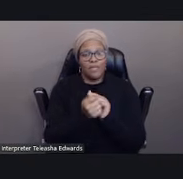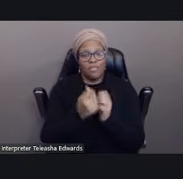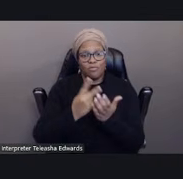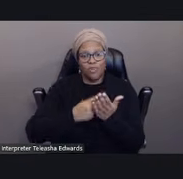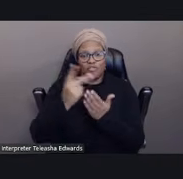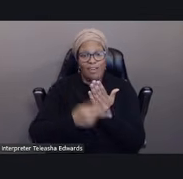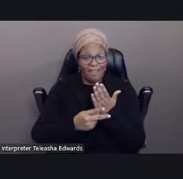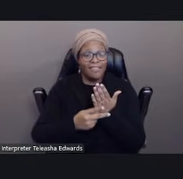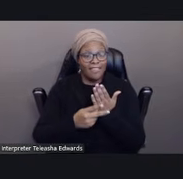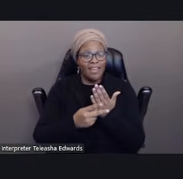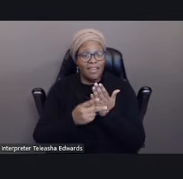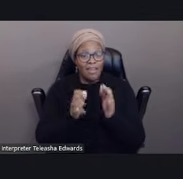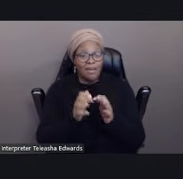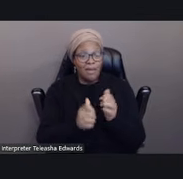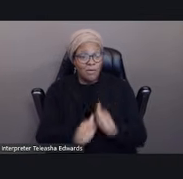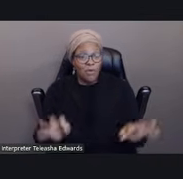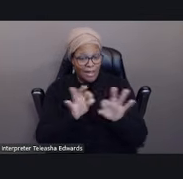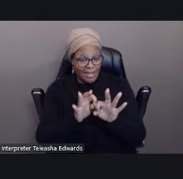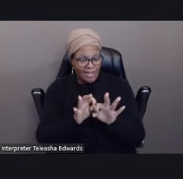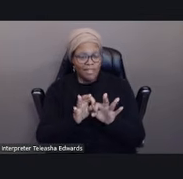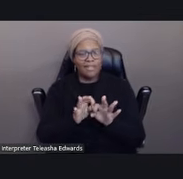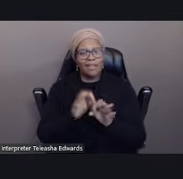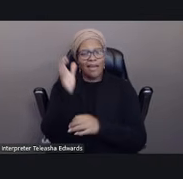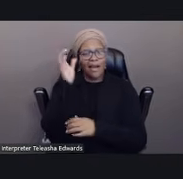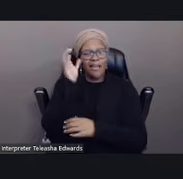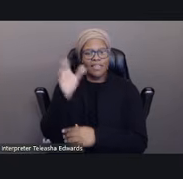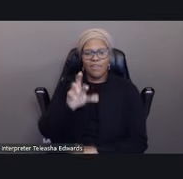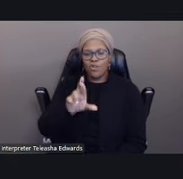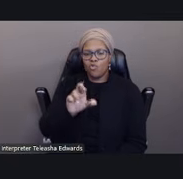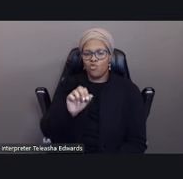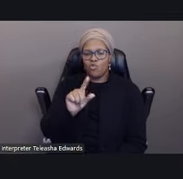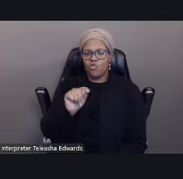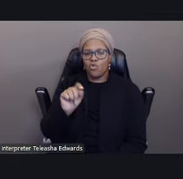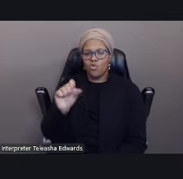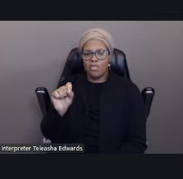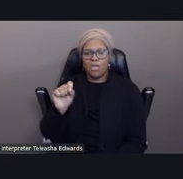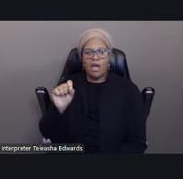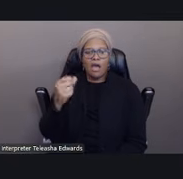is this concept of the ROOTS Hubs. Today's webinar is going to largely focus on what it will take for